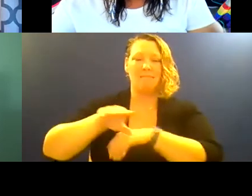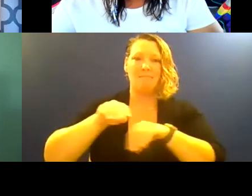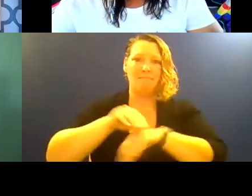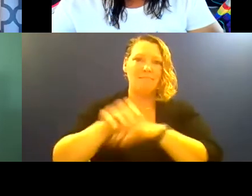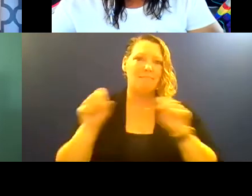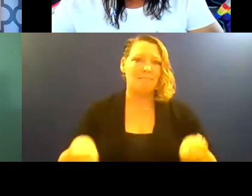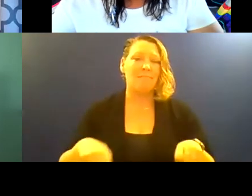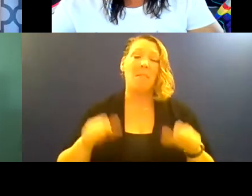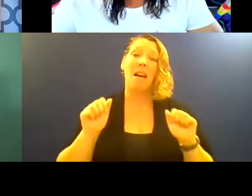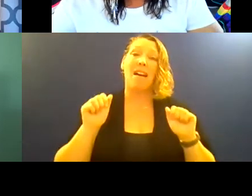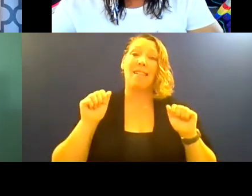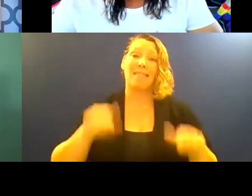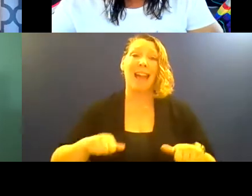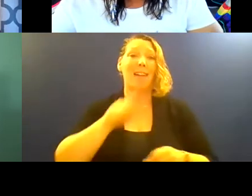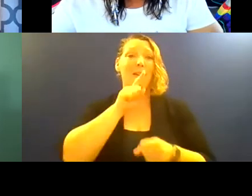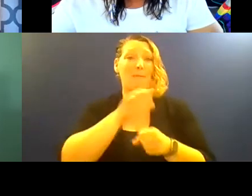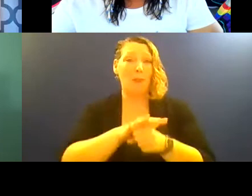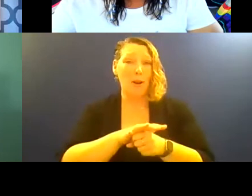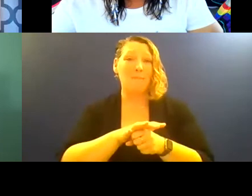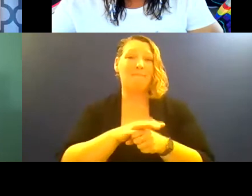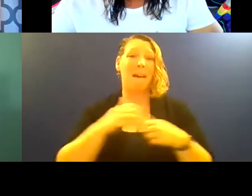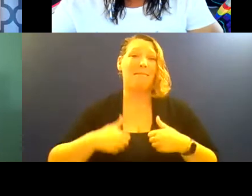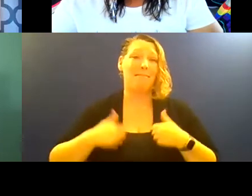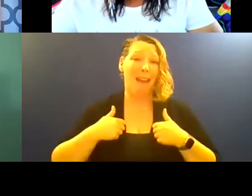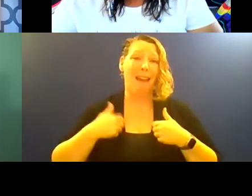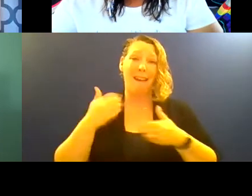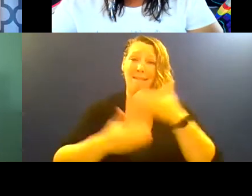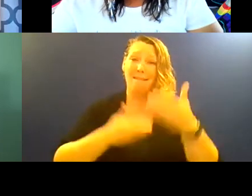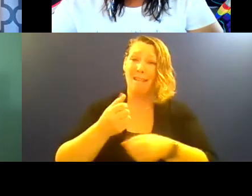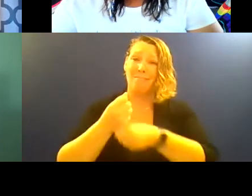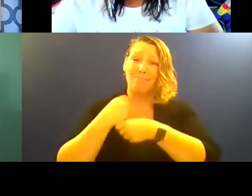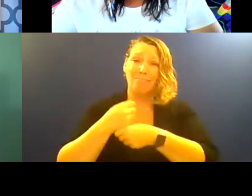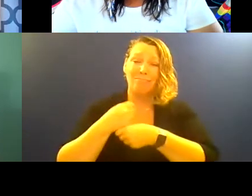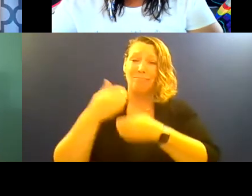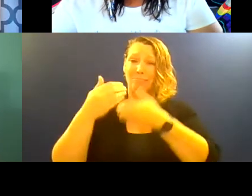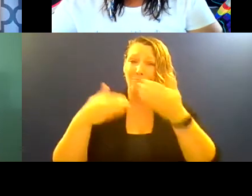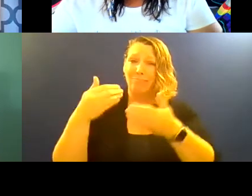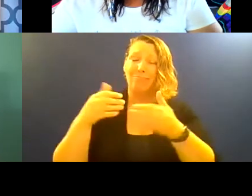And it can be life affirming and life generating